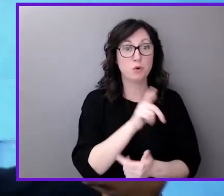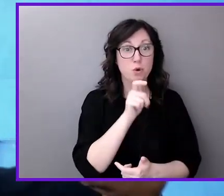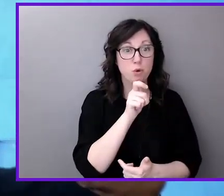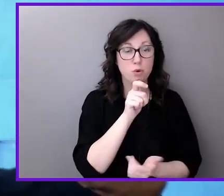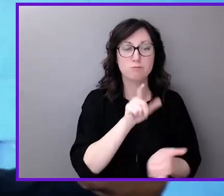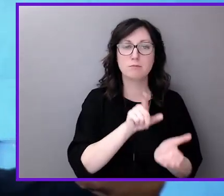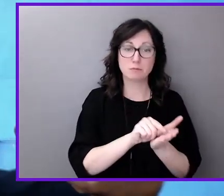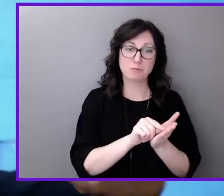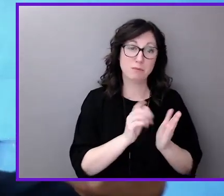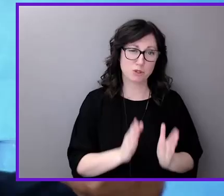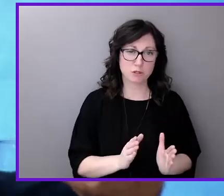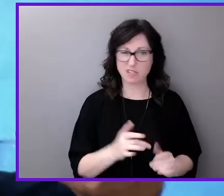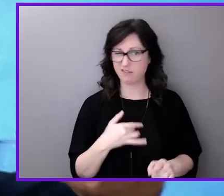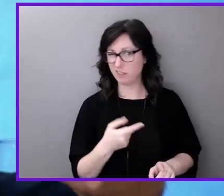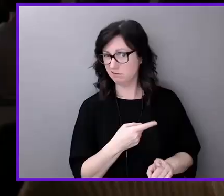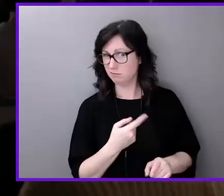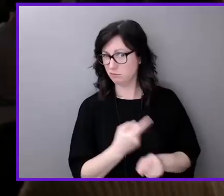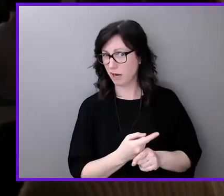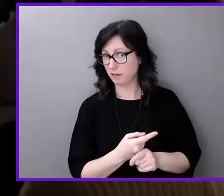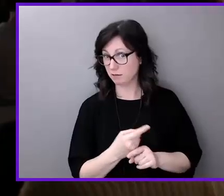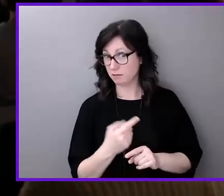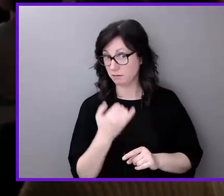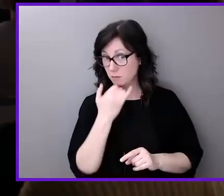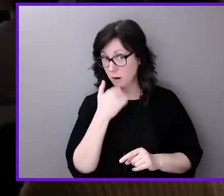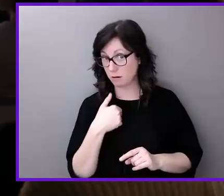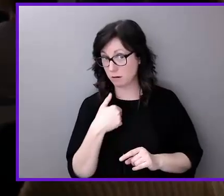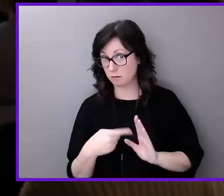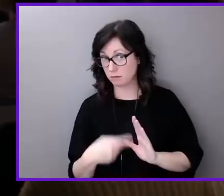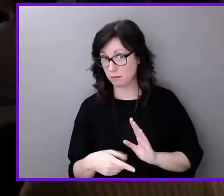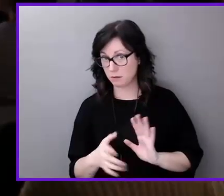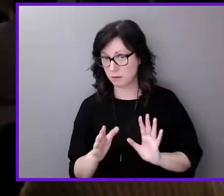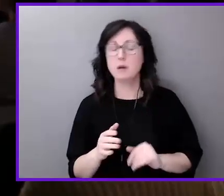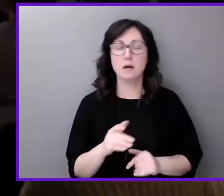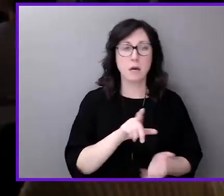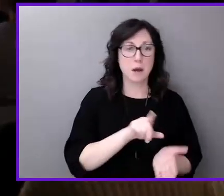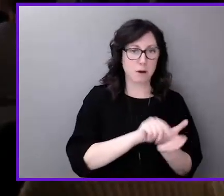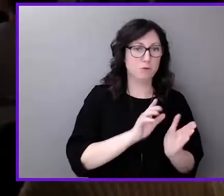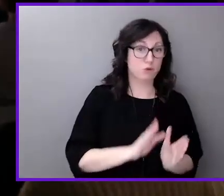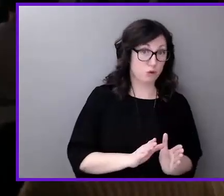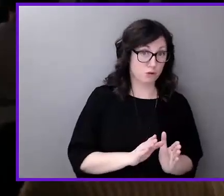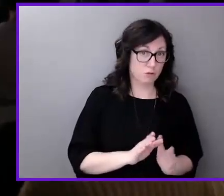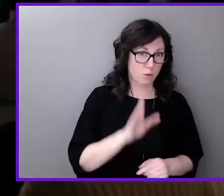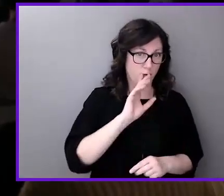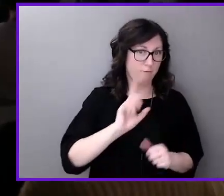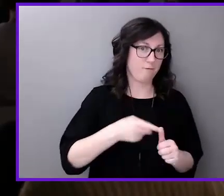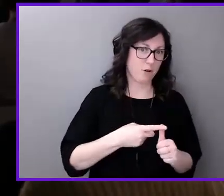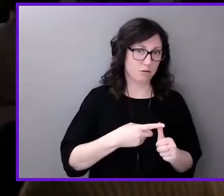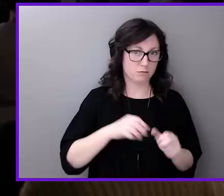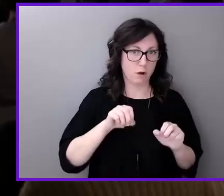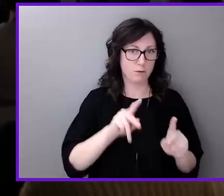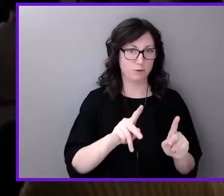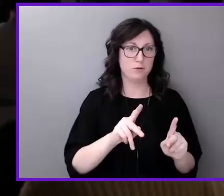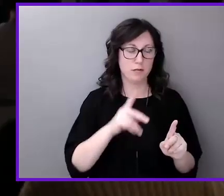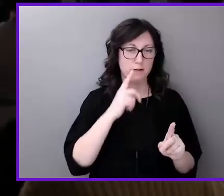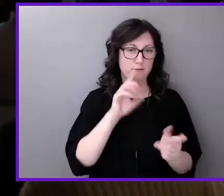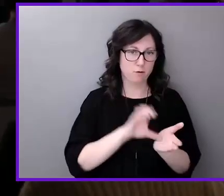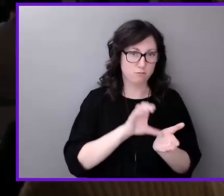I think it’s the first one, two years from now, a year from now? It’s coming up, yes. So, good timing for the question.